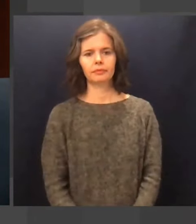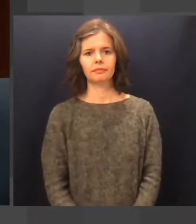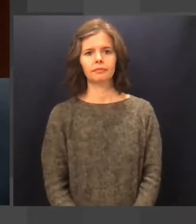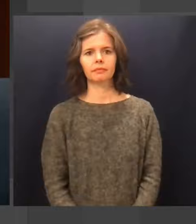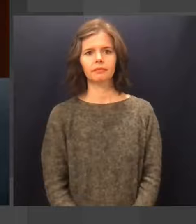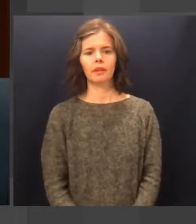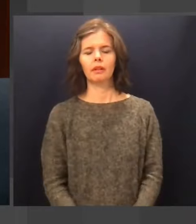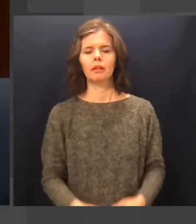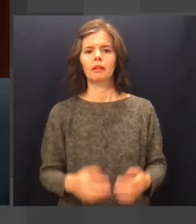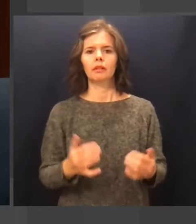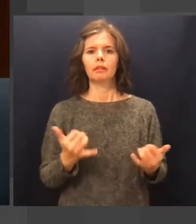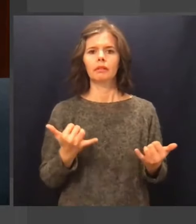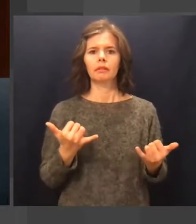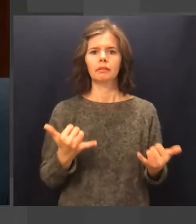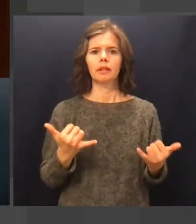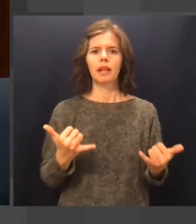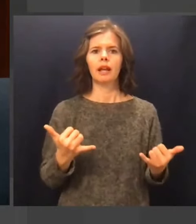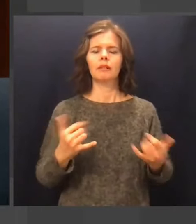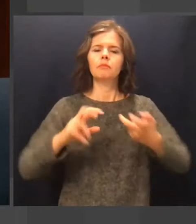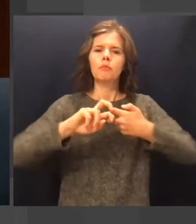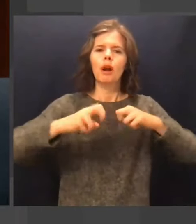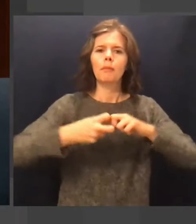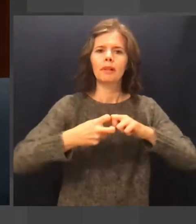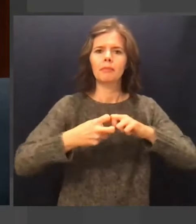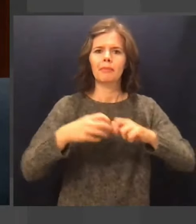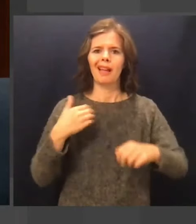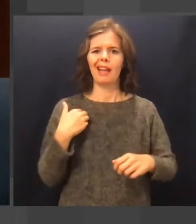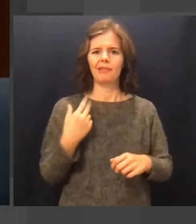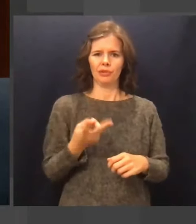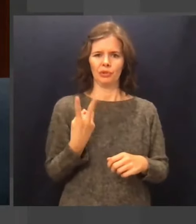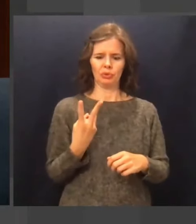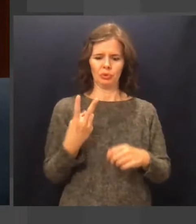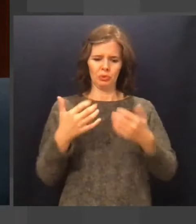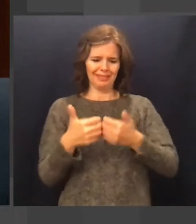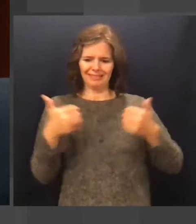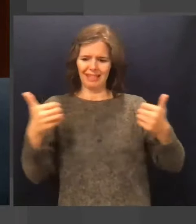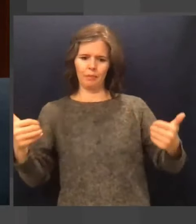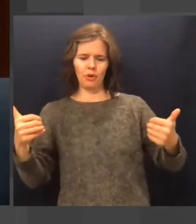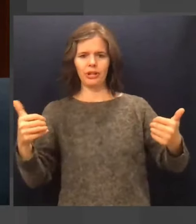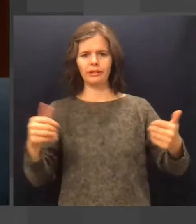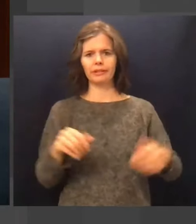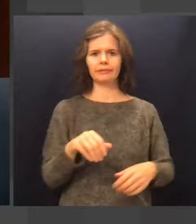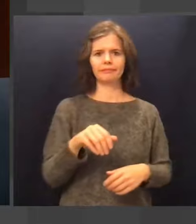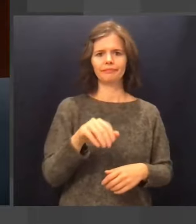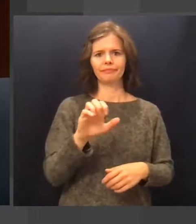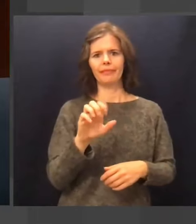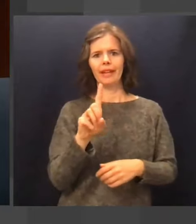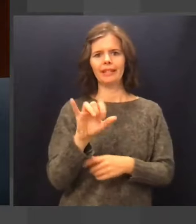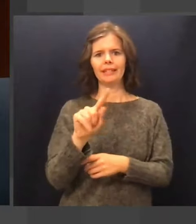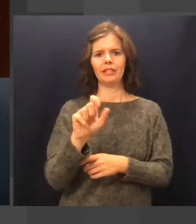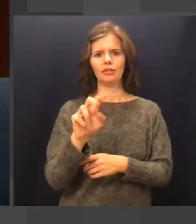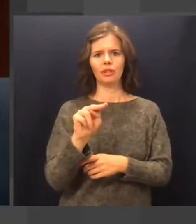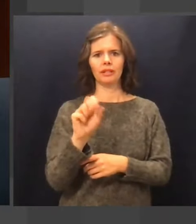WE CURRENTLY HAVE A PROBLEM ON